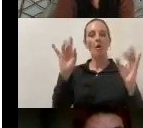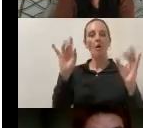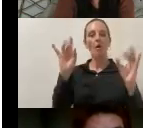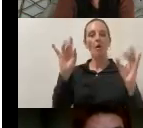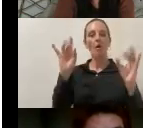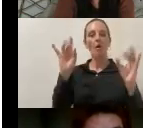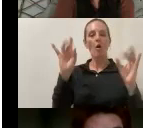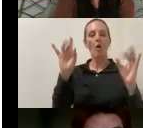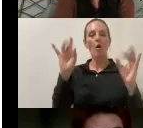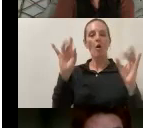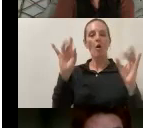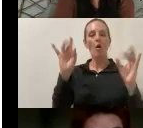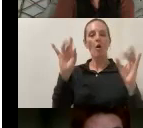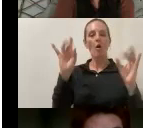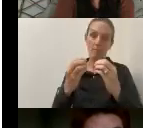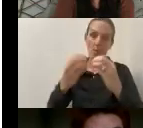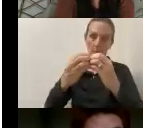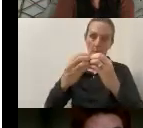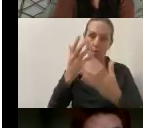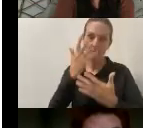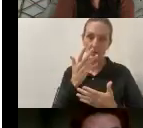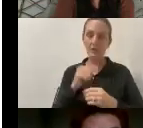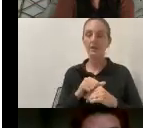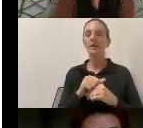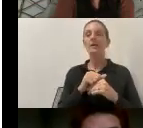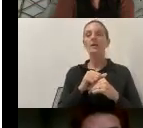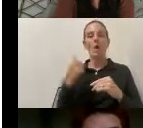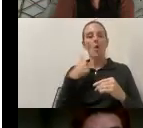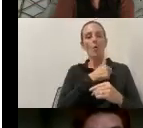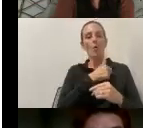to start happening more and more, is that we just come together and we really hold each